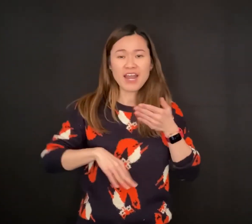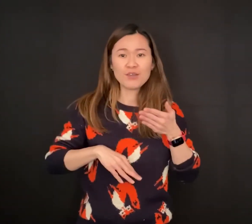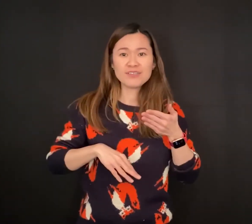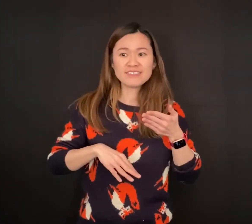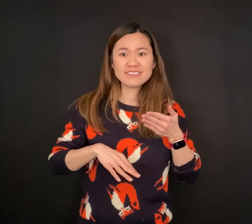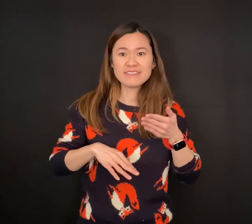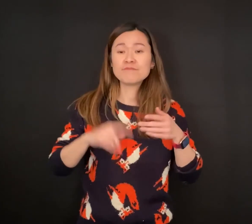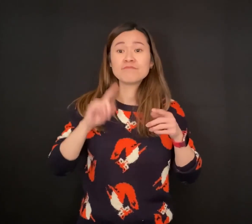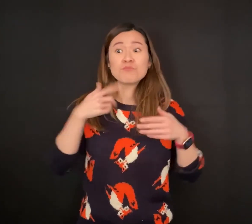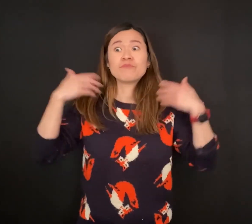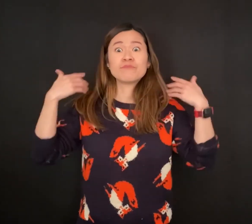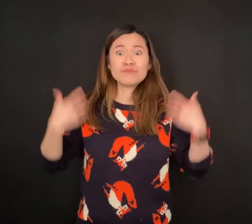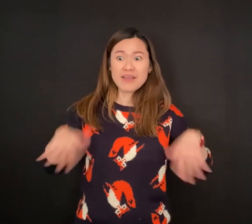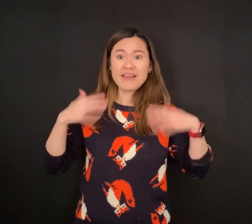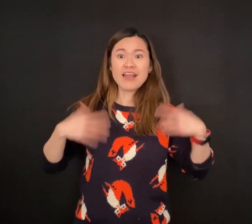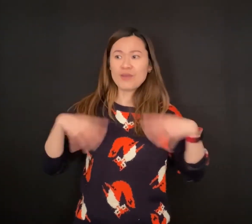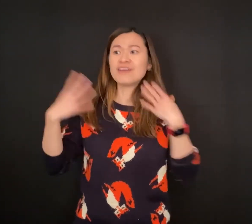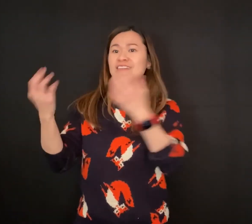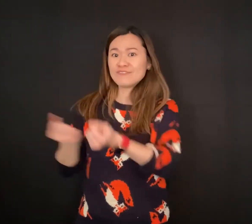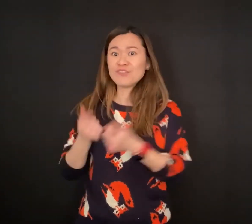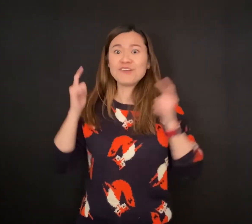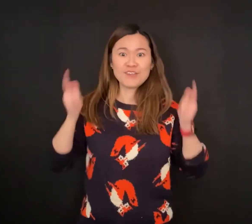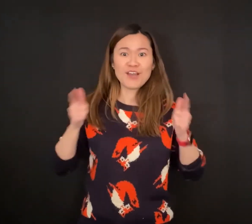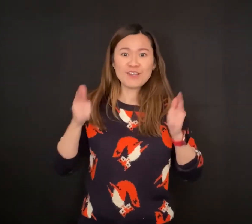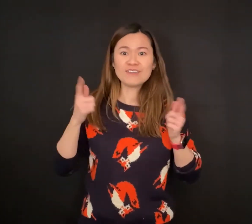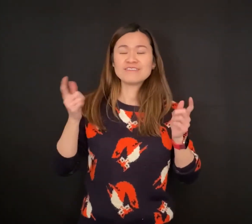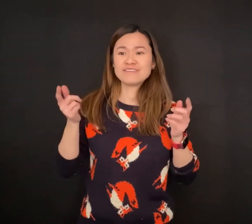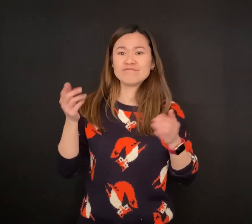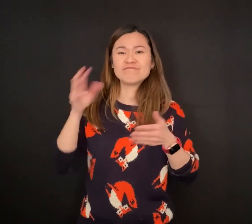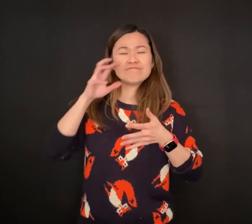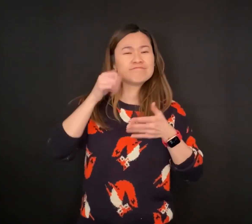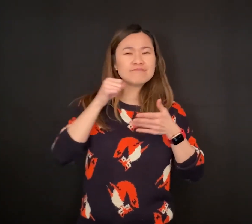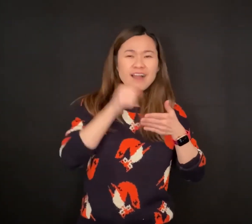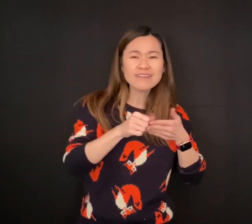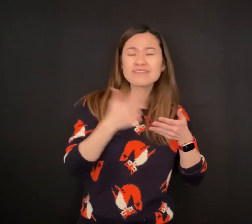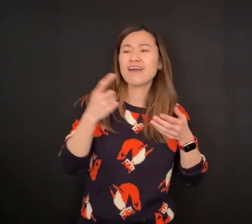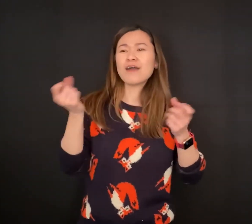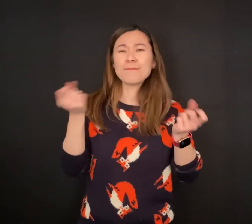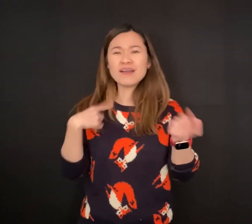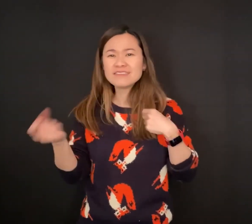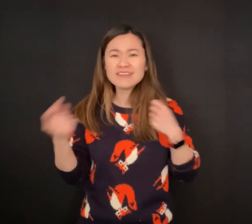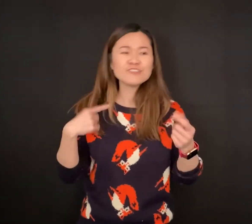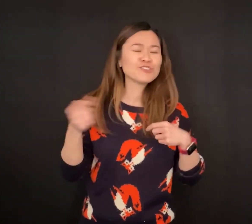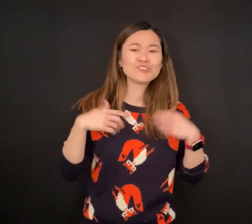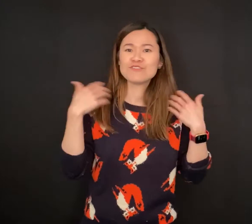experiences. It was so amazing! He received lots of letters and messages.